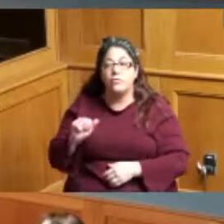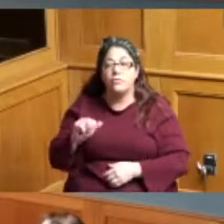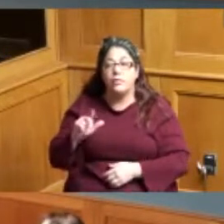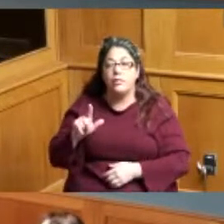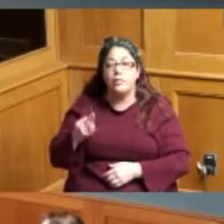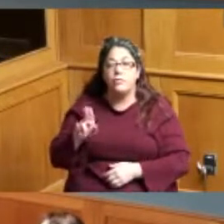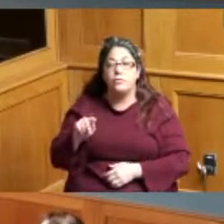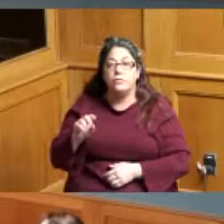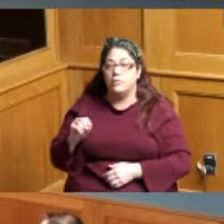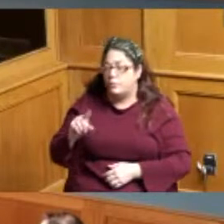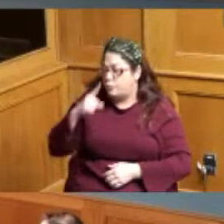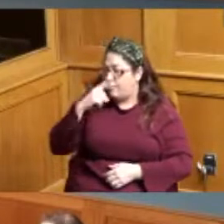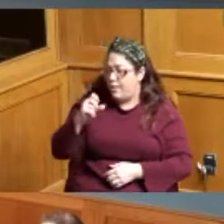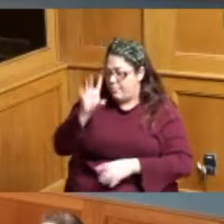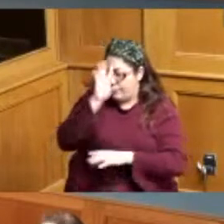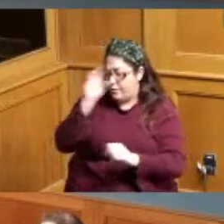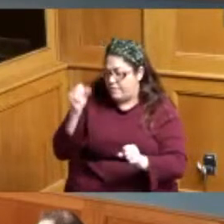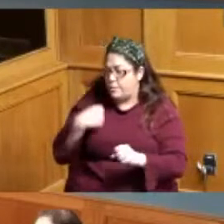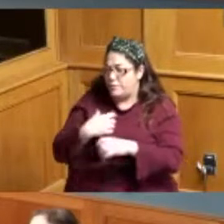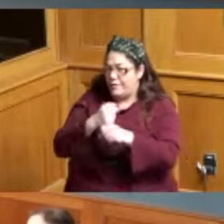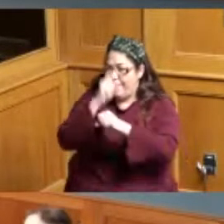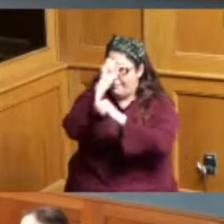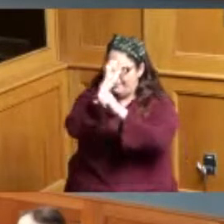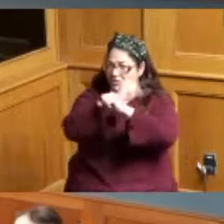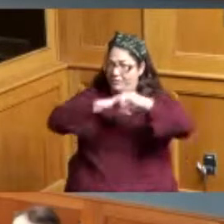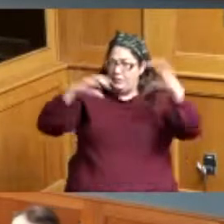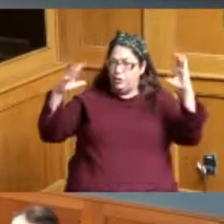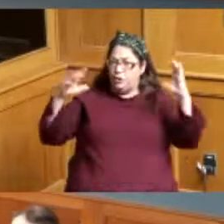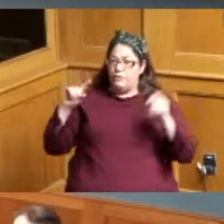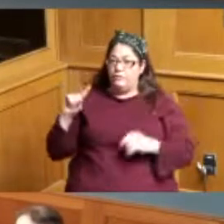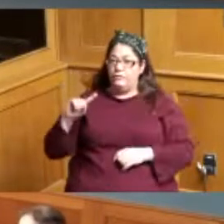just wanted to kind of get the vision and then I would might have a couple questions